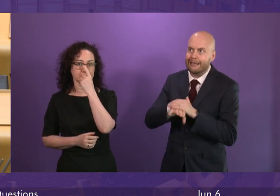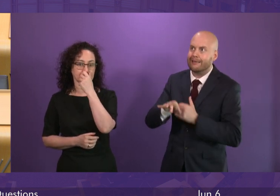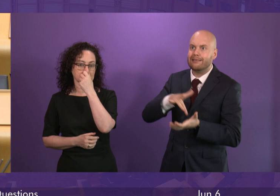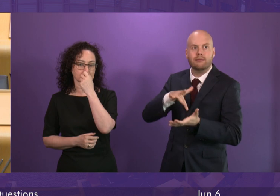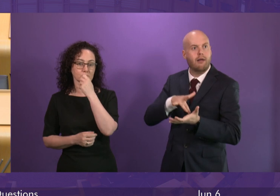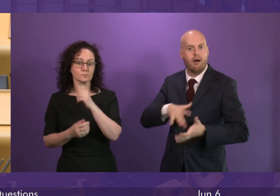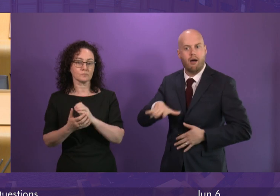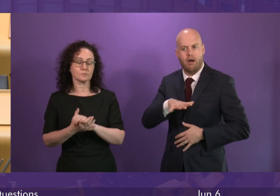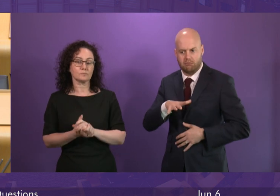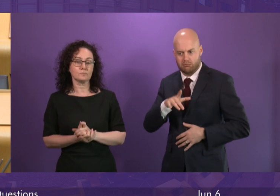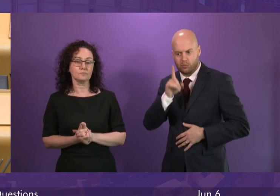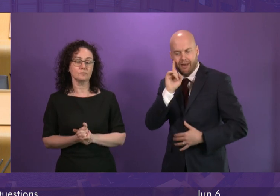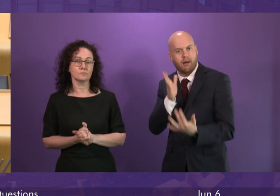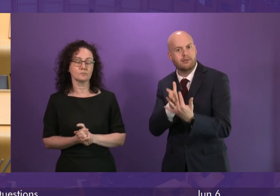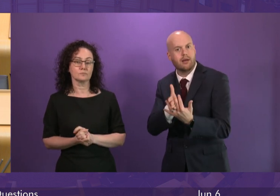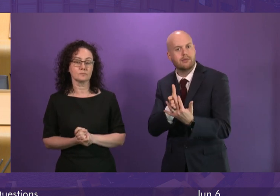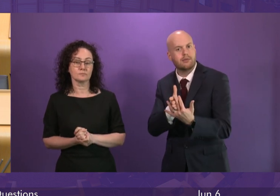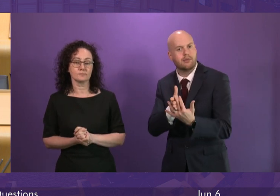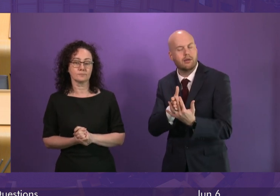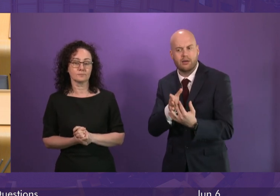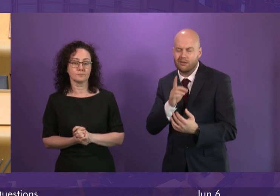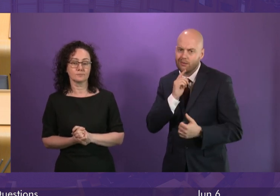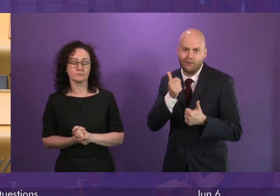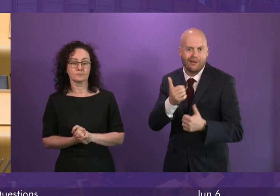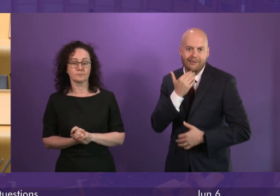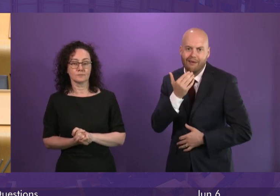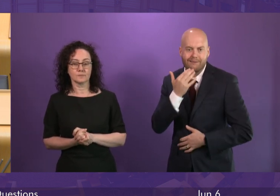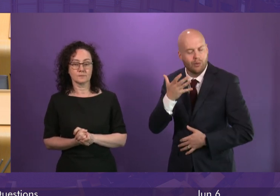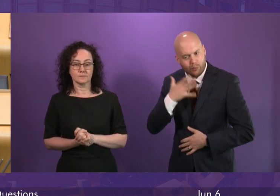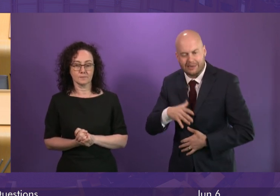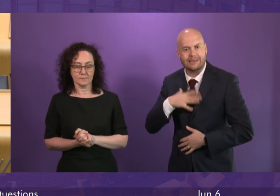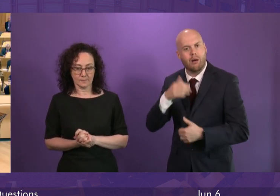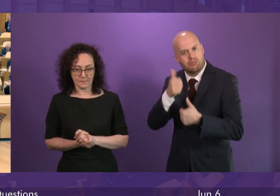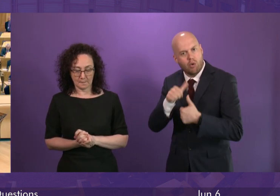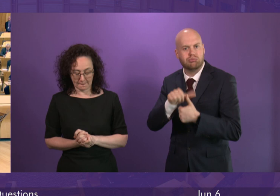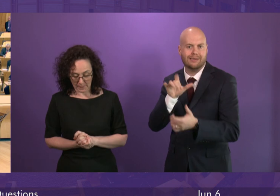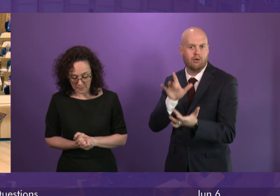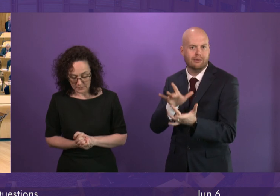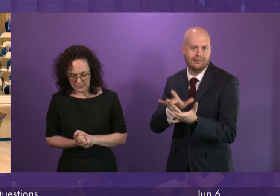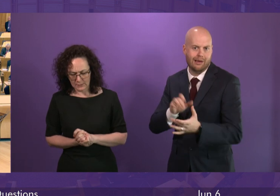perhaps more importantly, children—can have appropriate contact and parental alienation can be reduced? The Deputy First Minister and Cabinet Secretary for Education and Skills